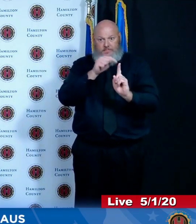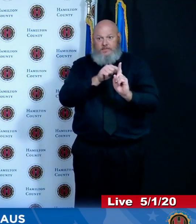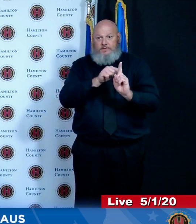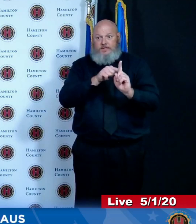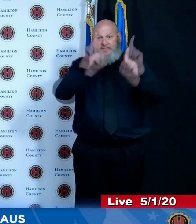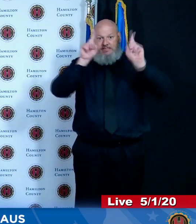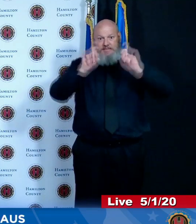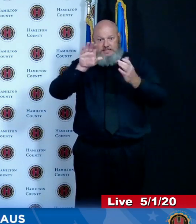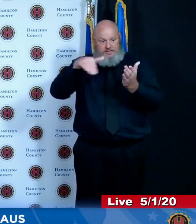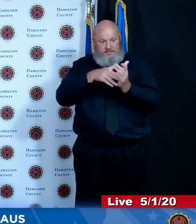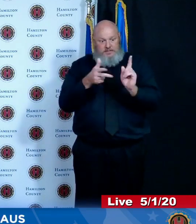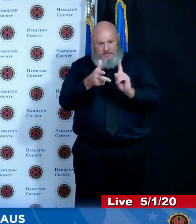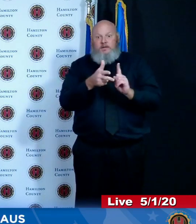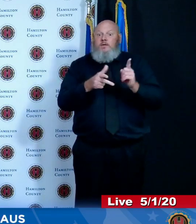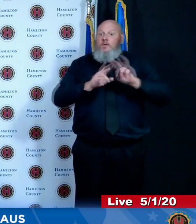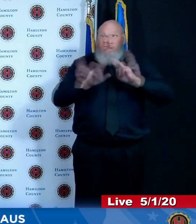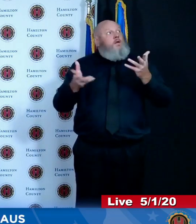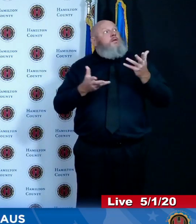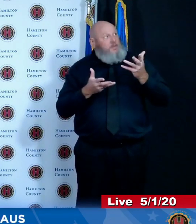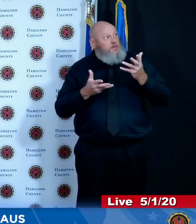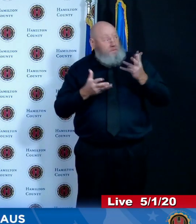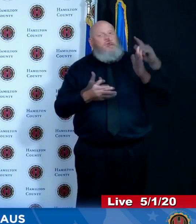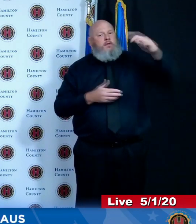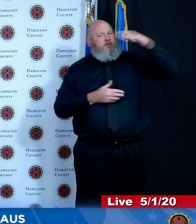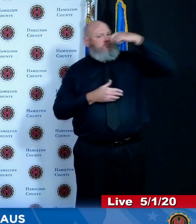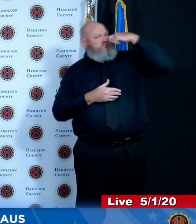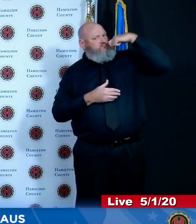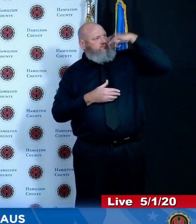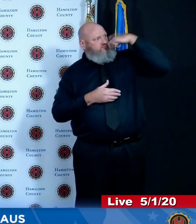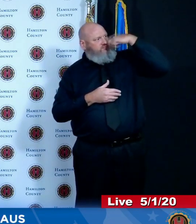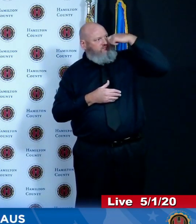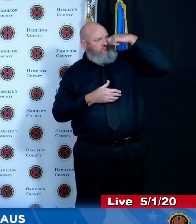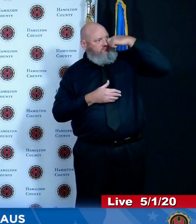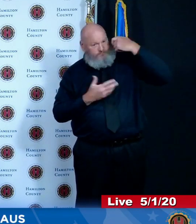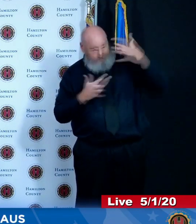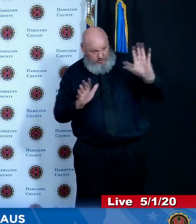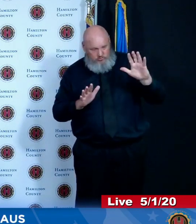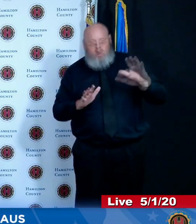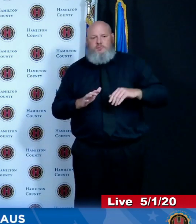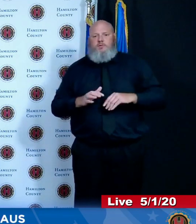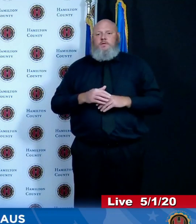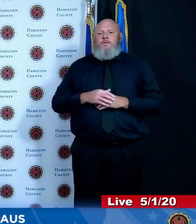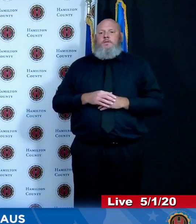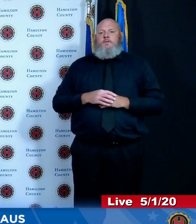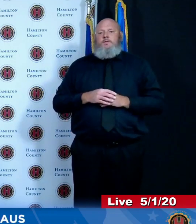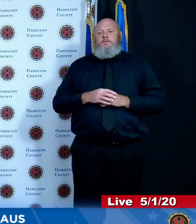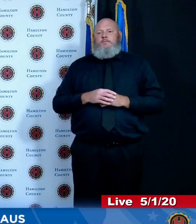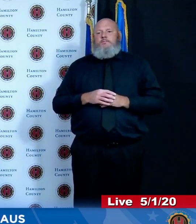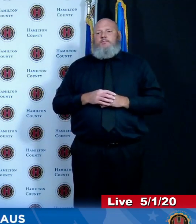contacted by Kroger the anticipation is that they'll do maybe once of these per